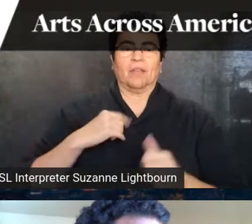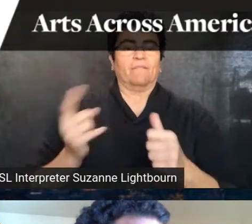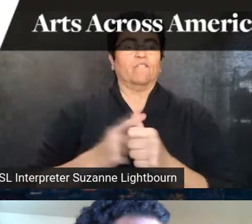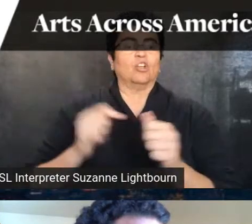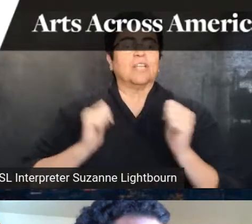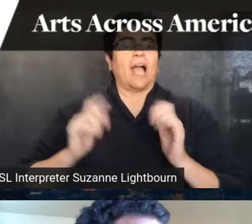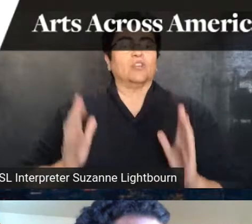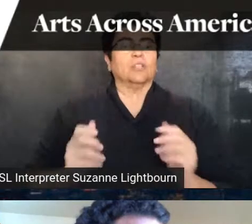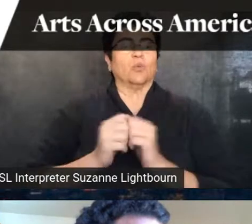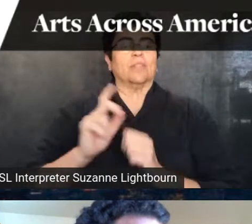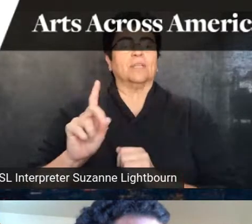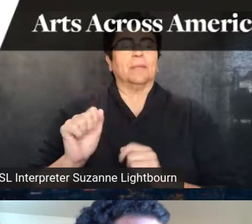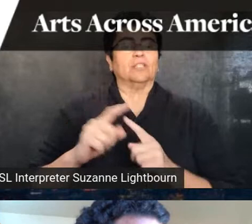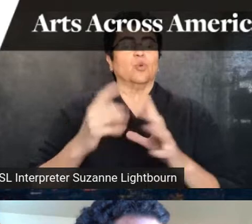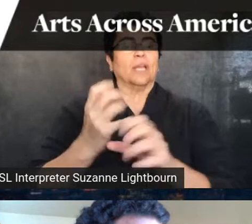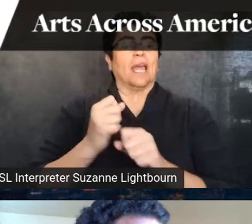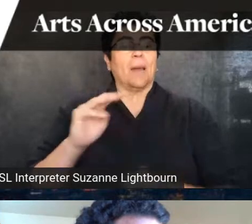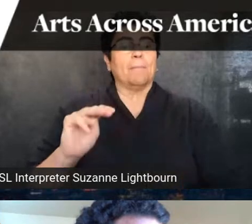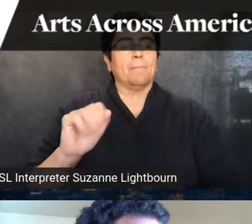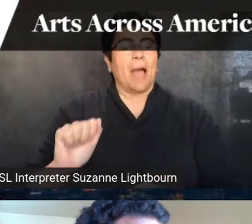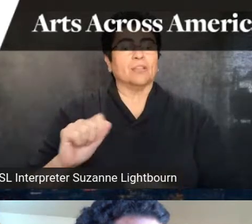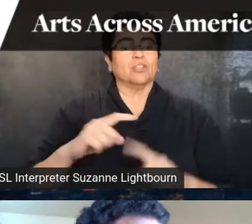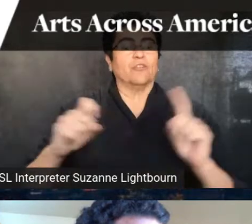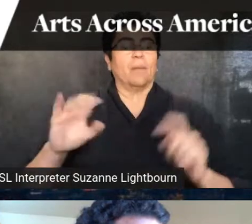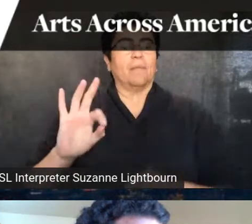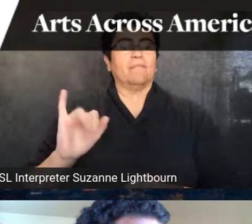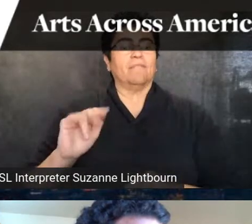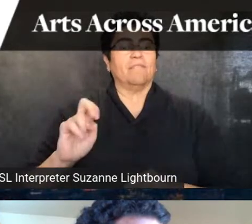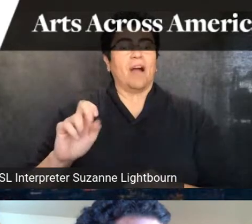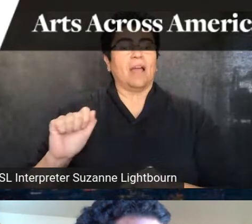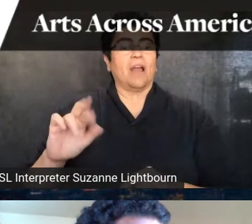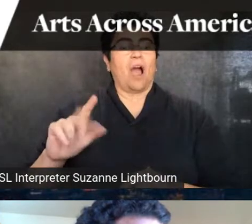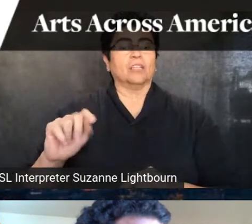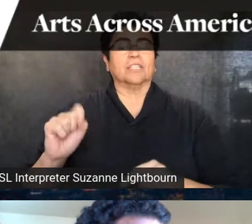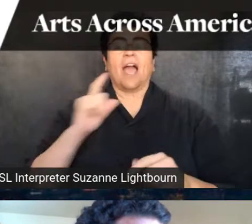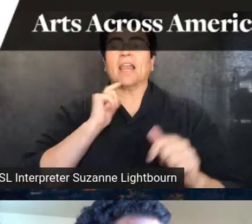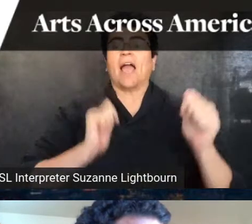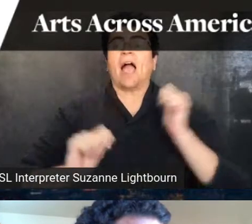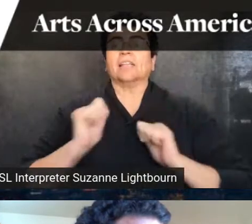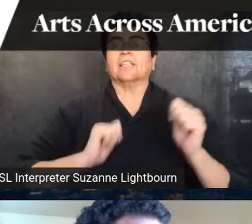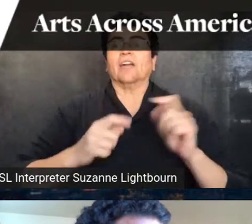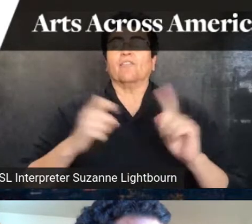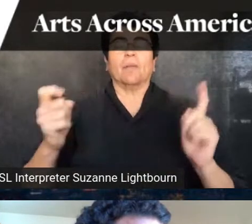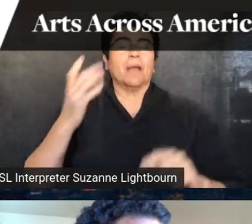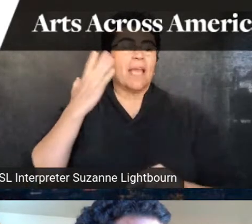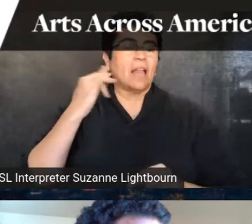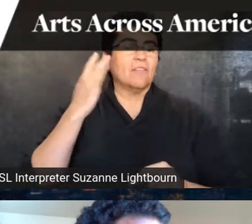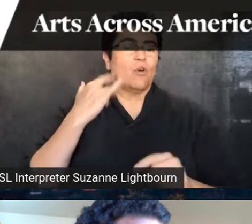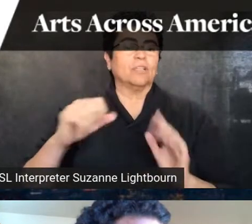to obtain a Masters from Fine Arts in Acting from California State University, Long Beach.